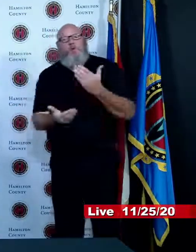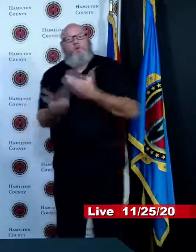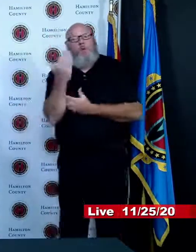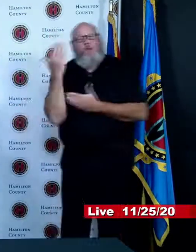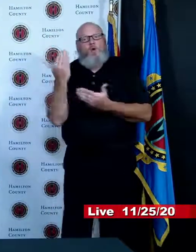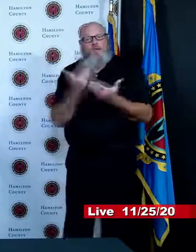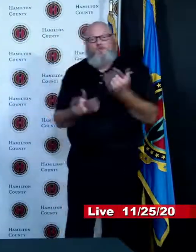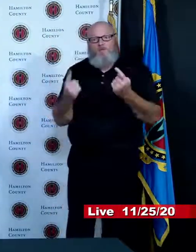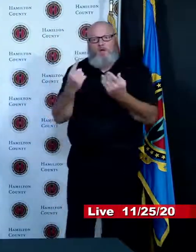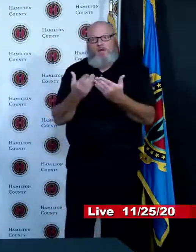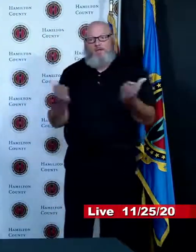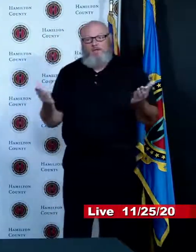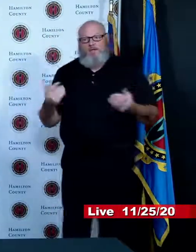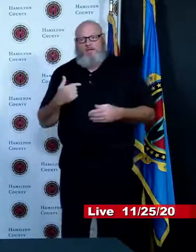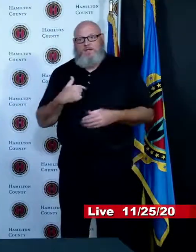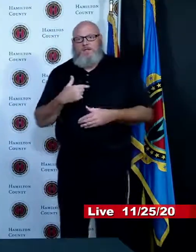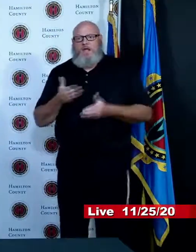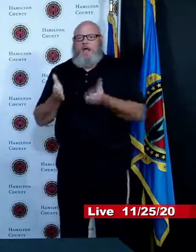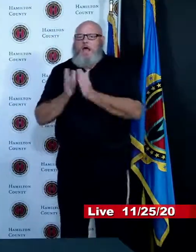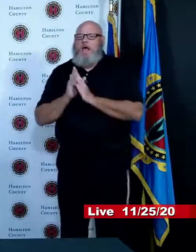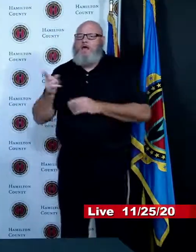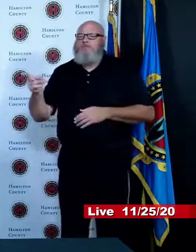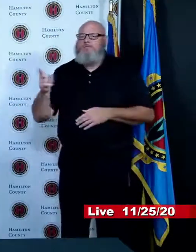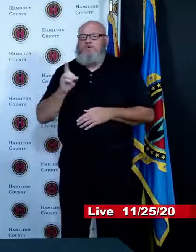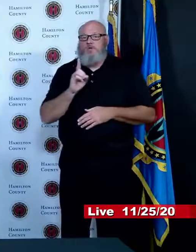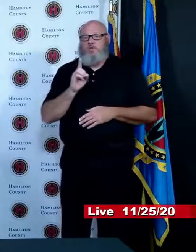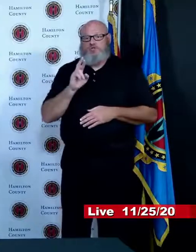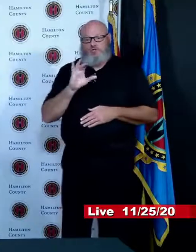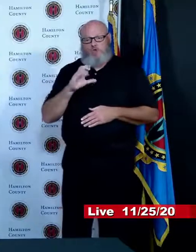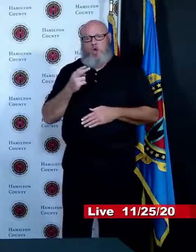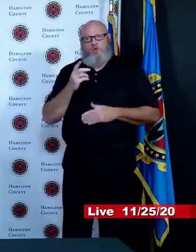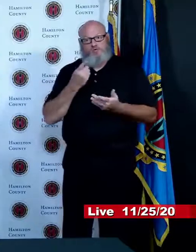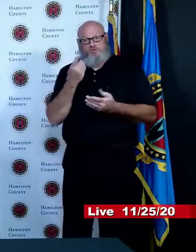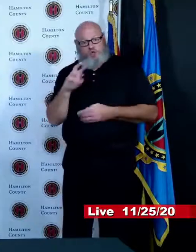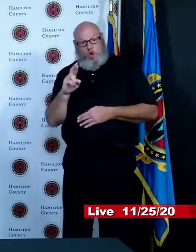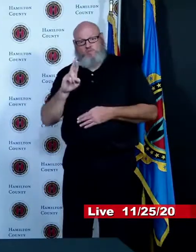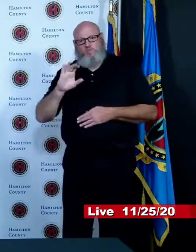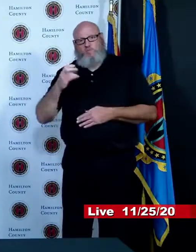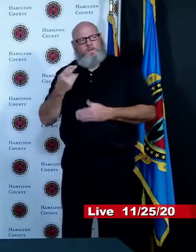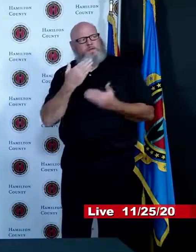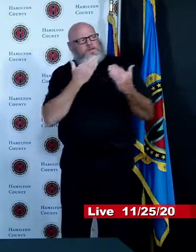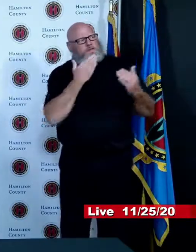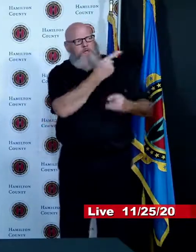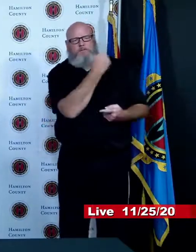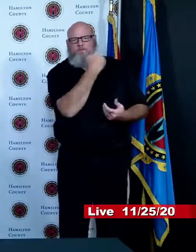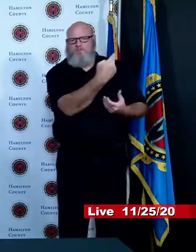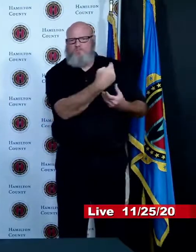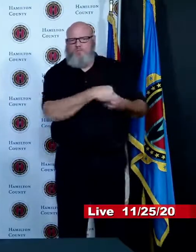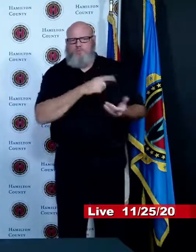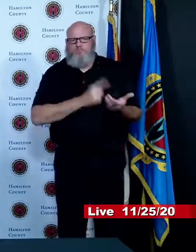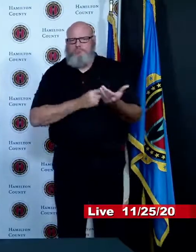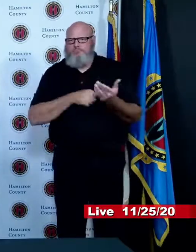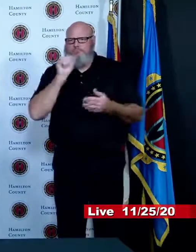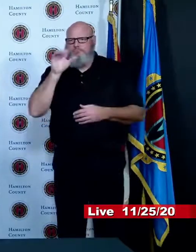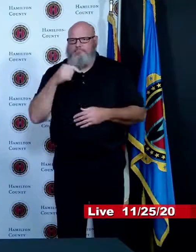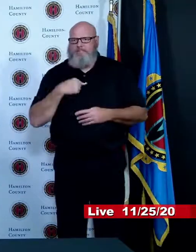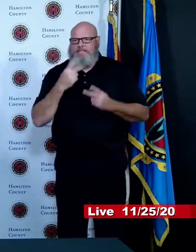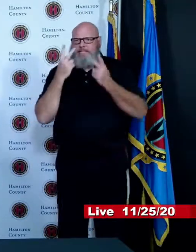Rich it's good to see you both thanks for taking part seeing reports that the CDC may recommend